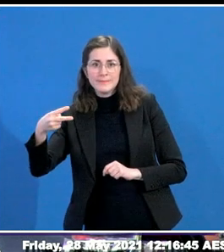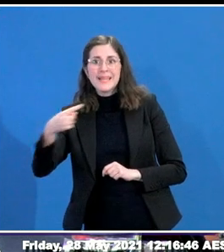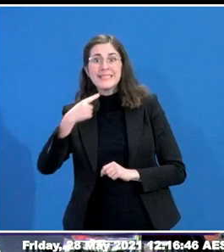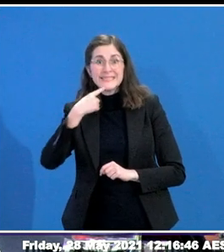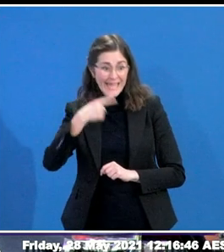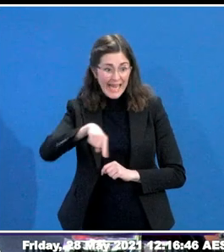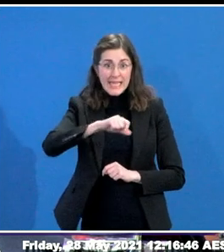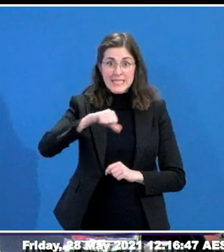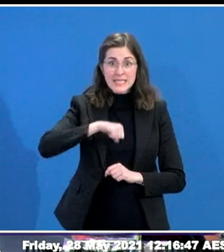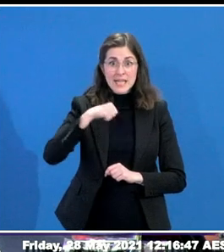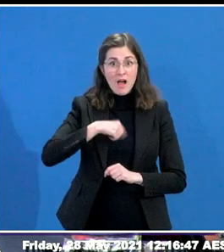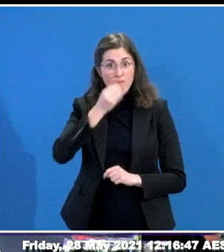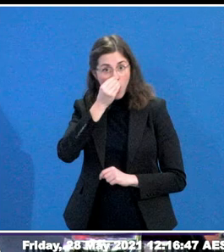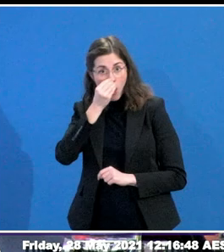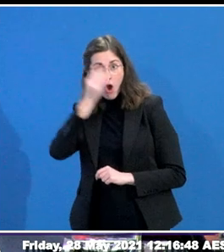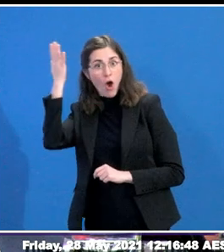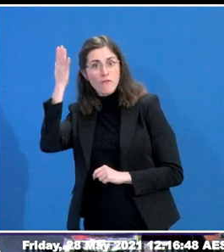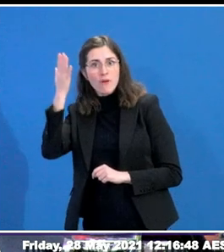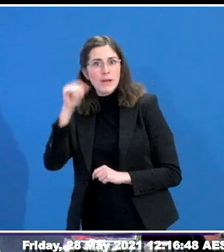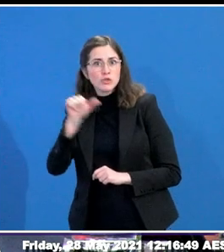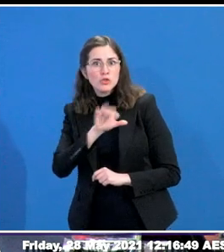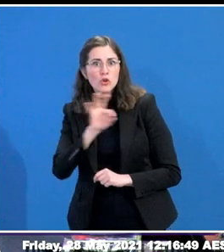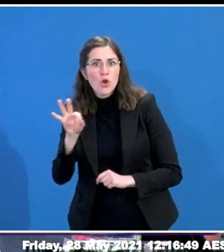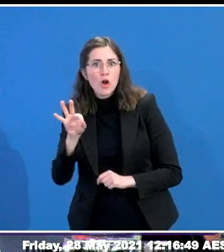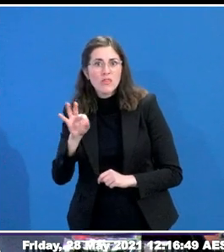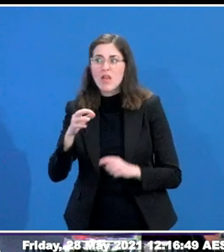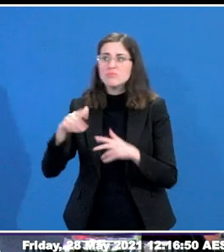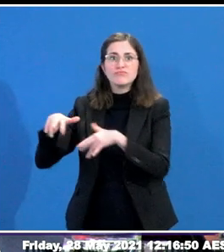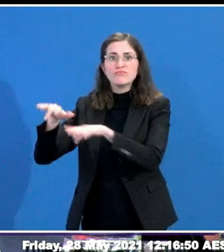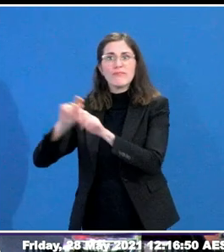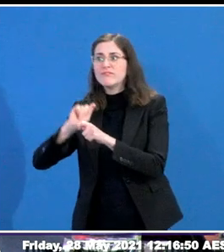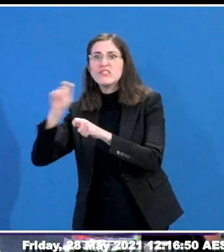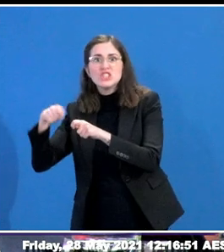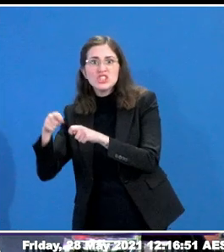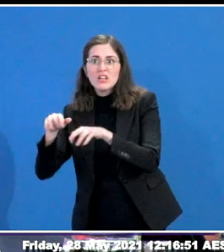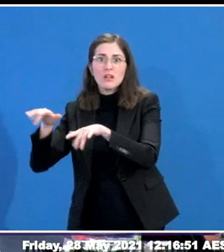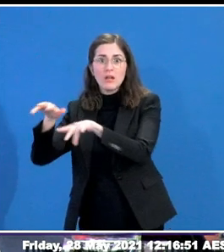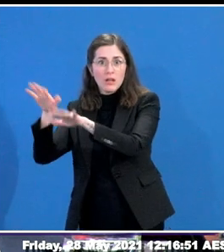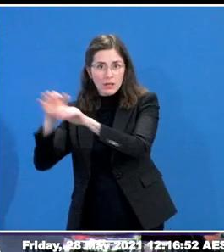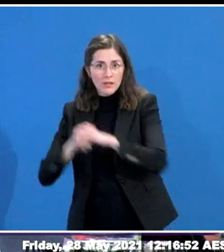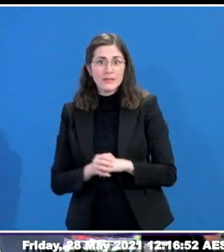from the workplace --- MS CUDDIHY: Yes. And failure to investigate disciplinary matters in the house,